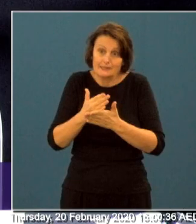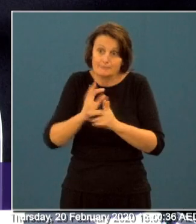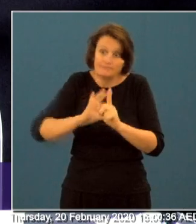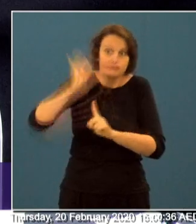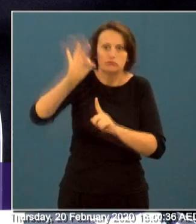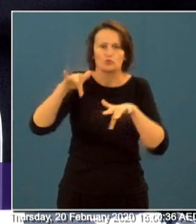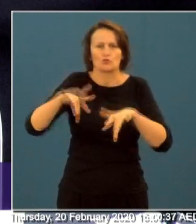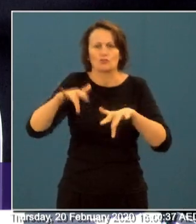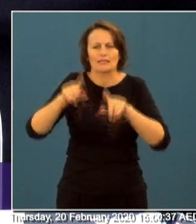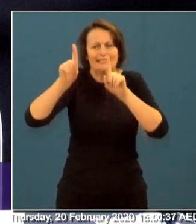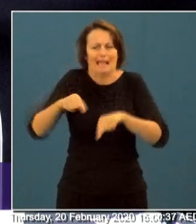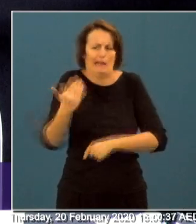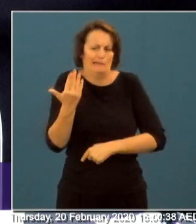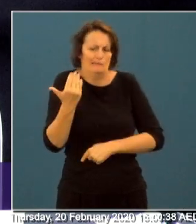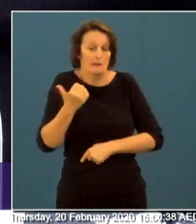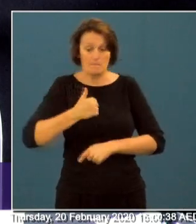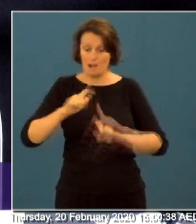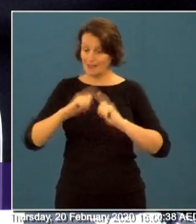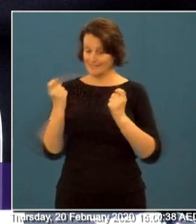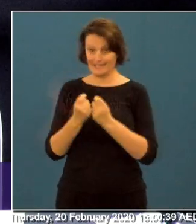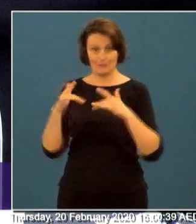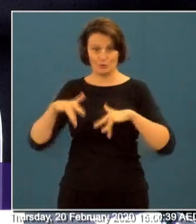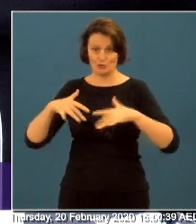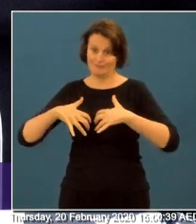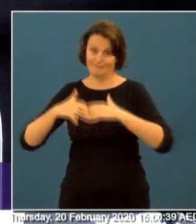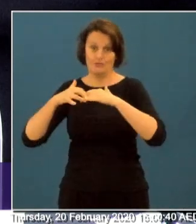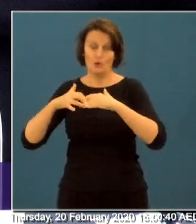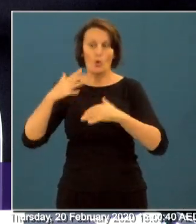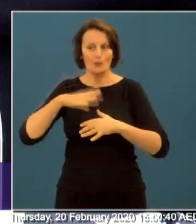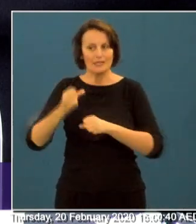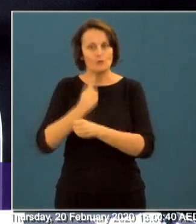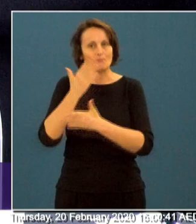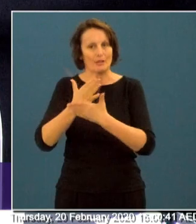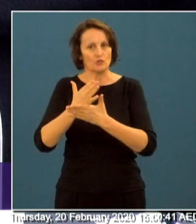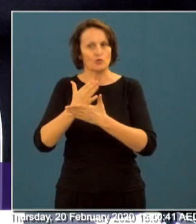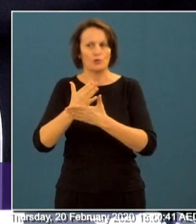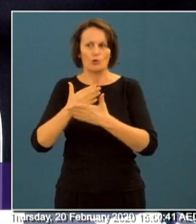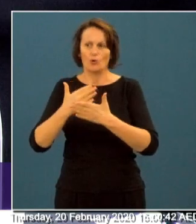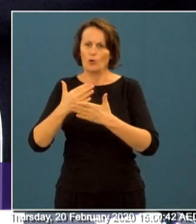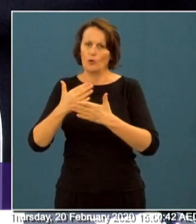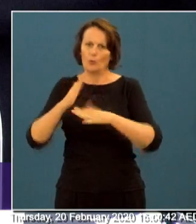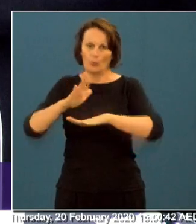My team hasn't yet been established and we're — I think we have to make sure we establish meaningful outcomes,